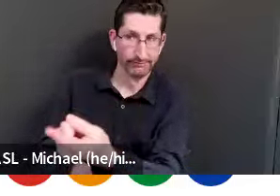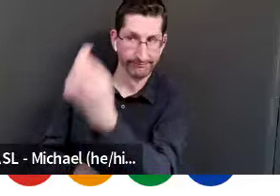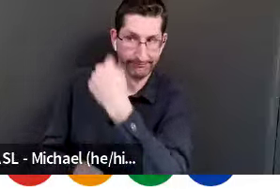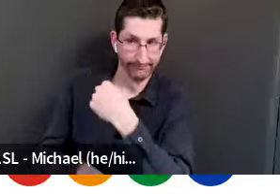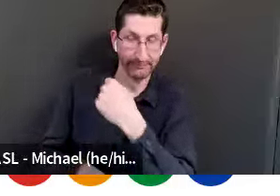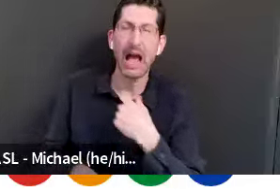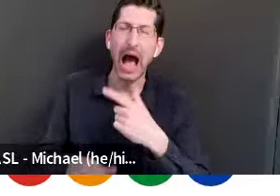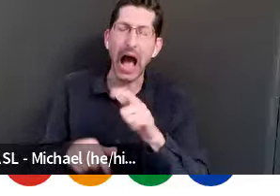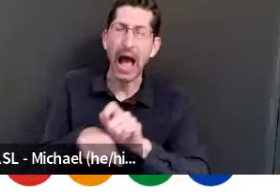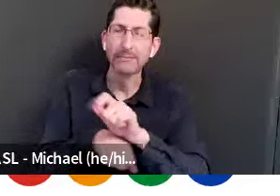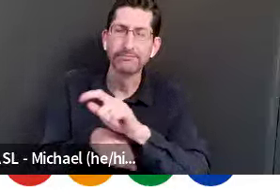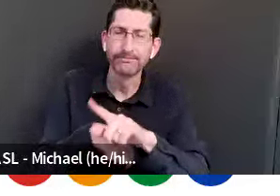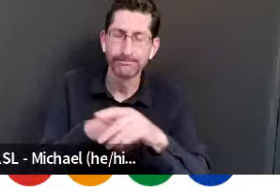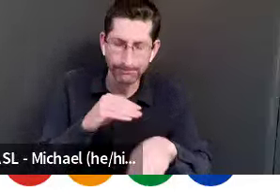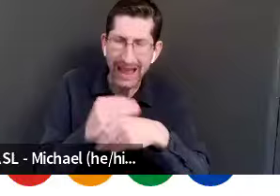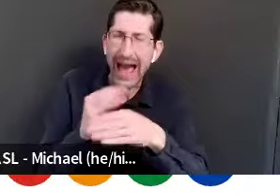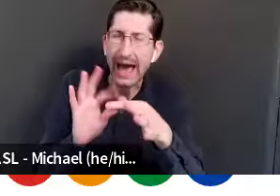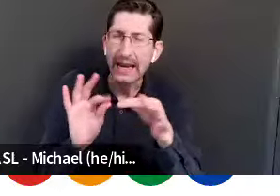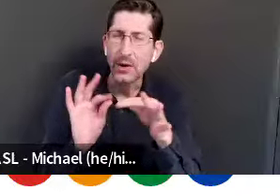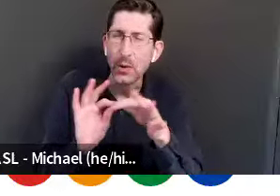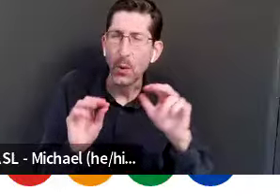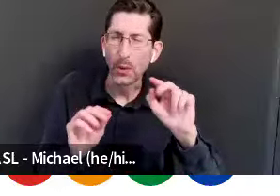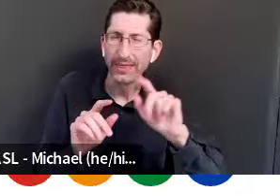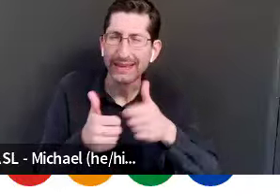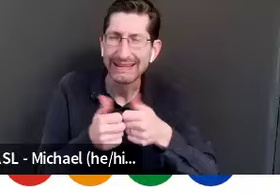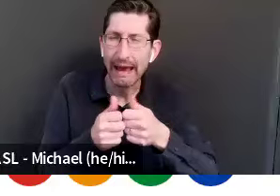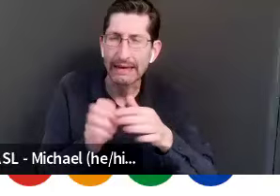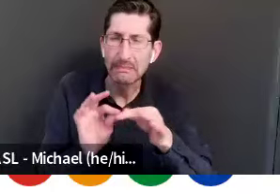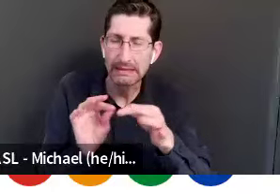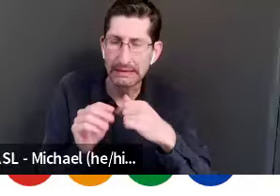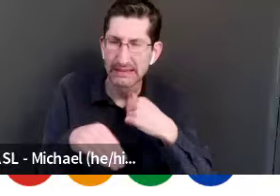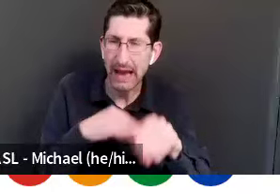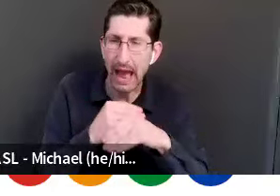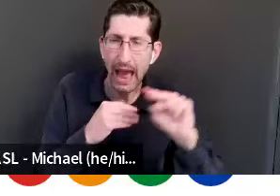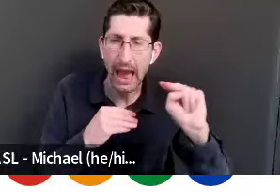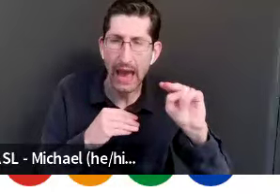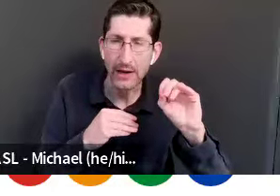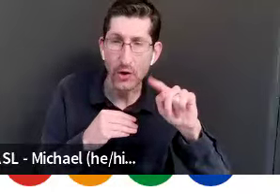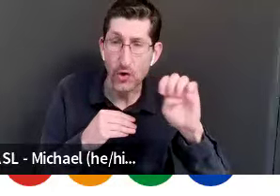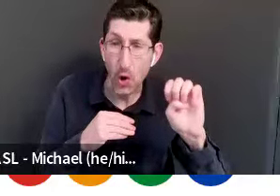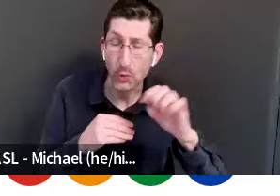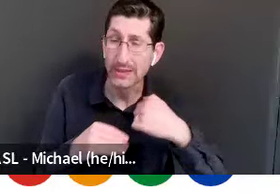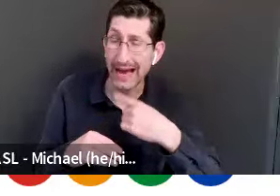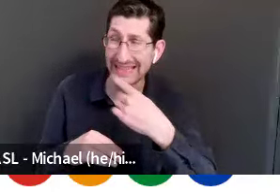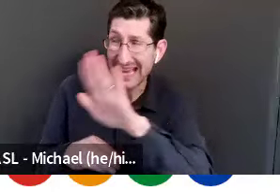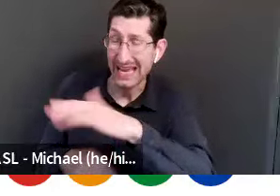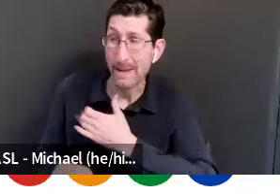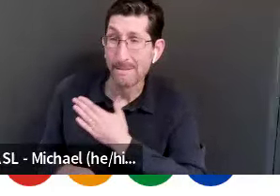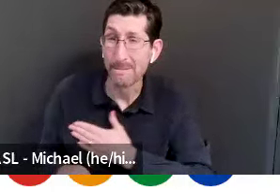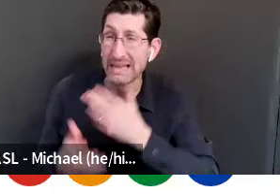ALSO, IF I NEED THEM TO COME IN, I WILL SAY IN THE NOTE TO THEM, THE LITTLE TEXT MESSAGE, I WILL